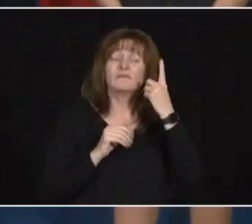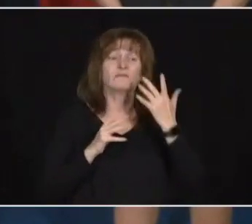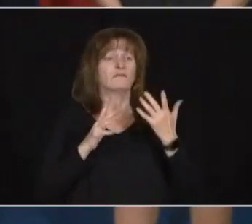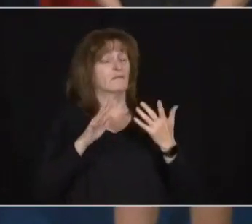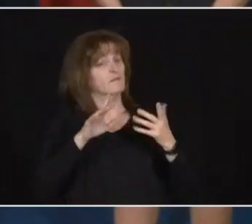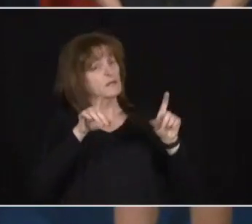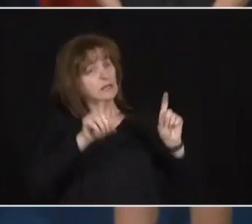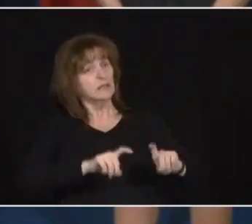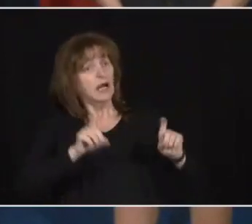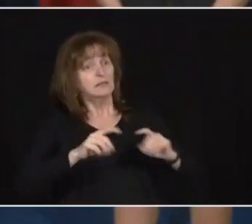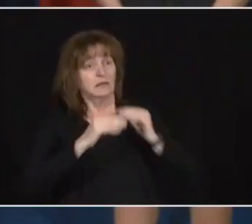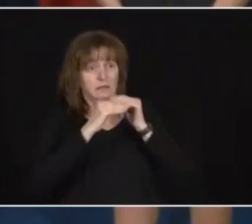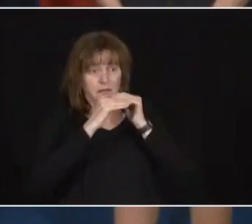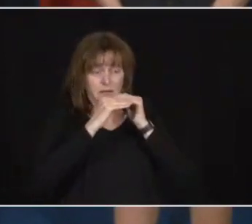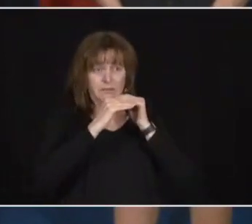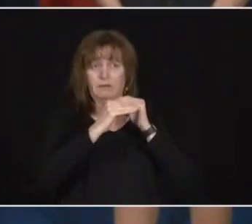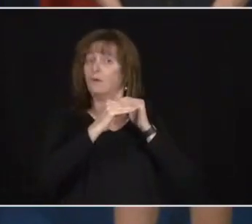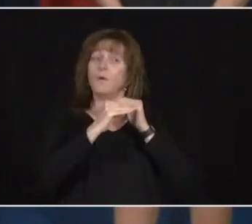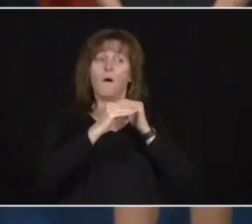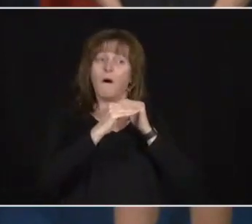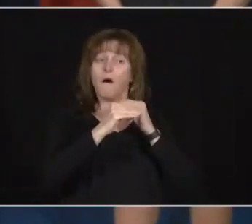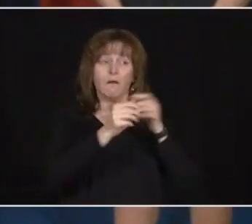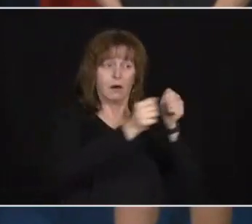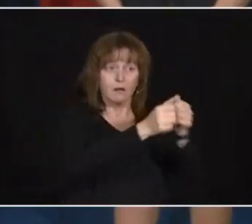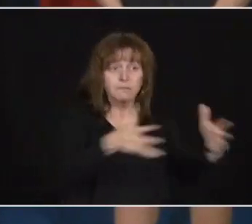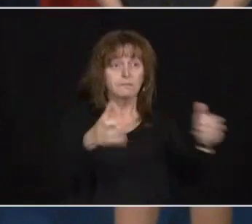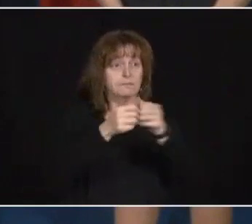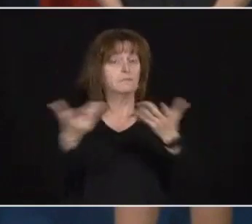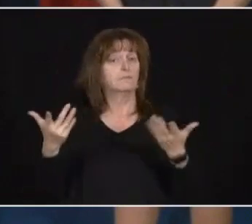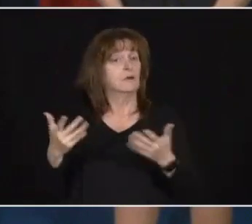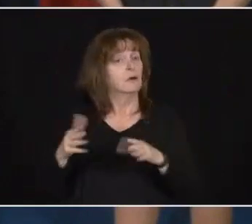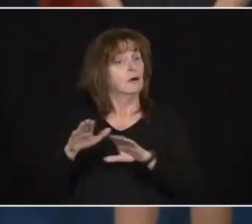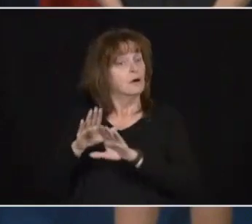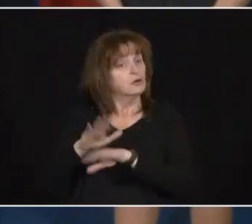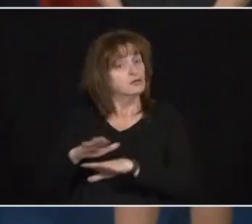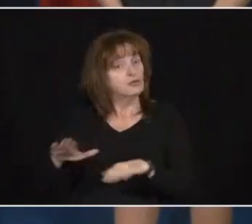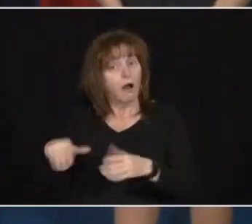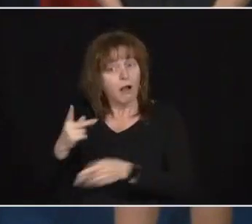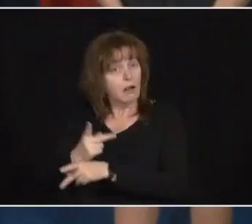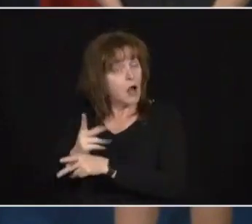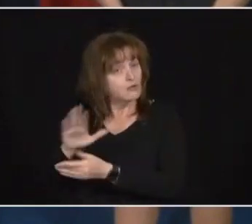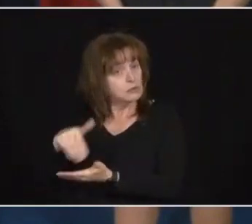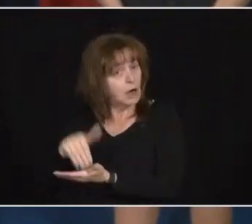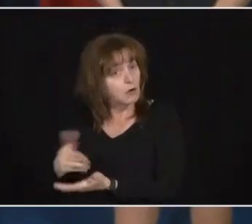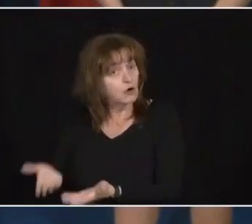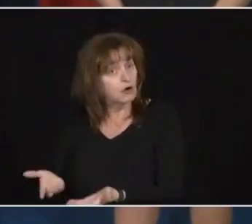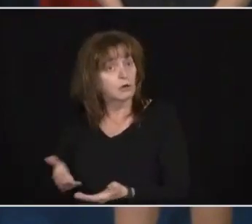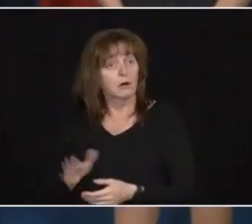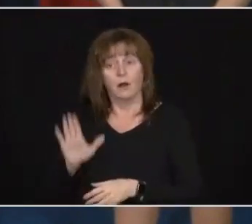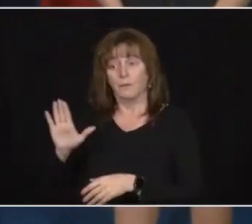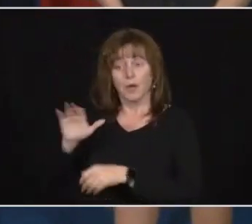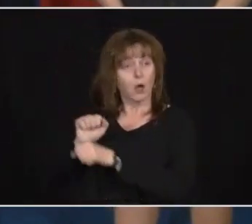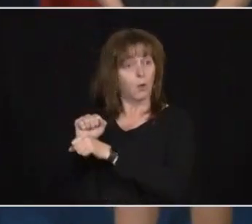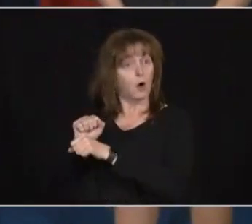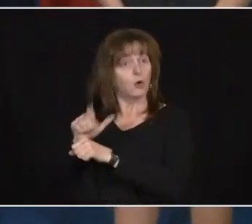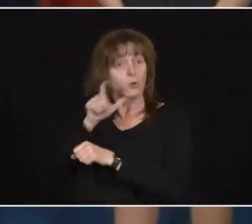We're going to be expanding tests as well to all the child care centres and the workers over at the child care.